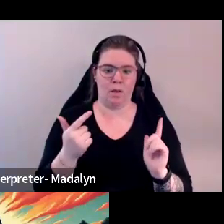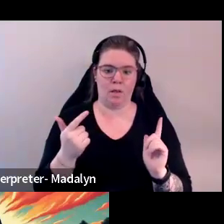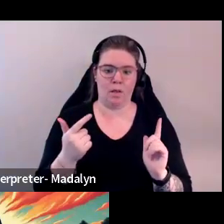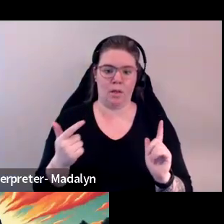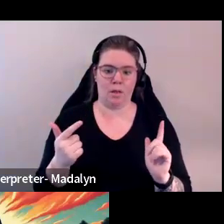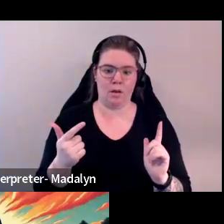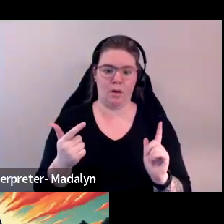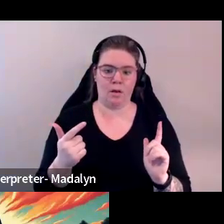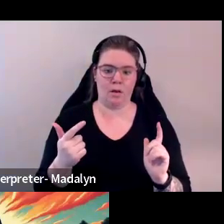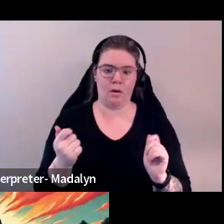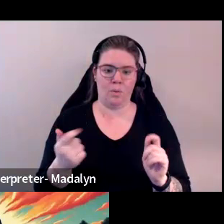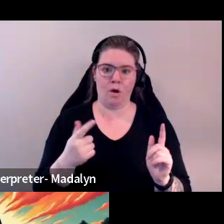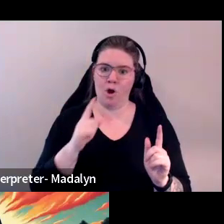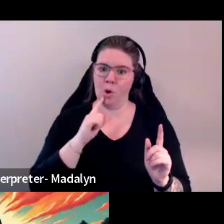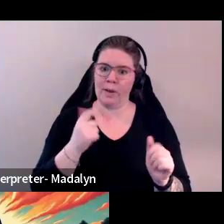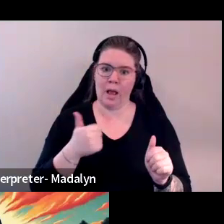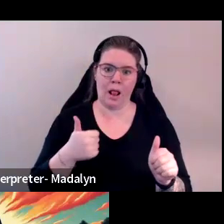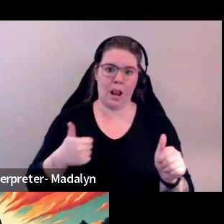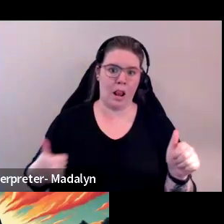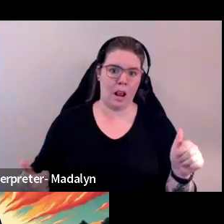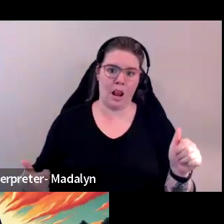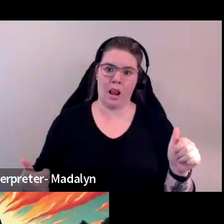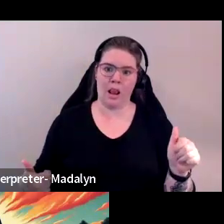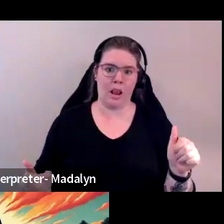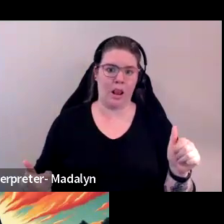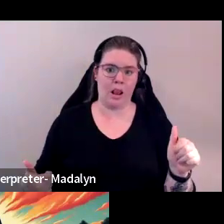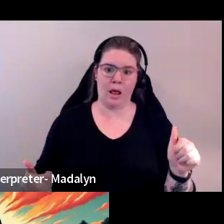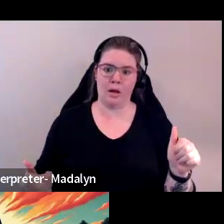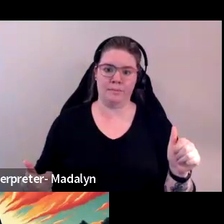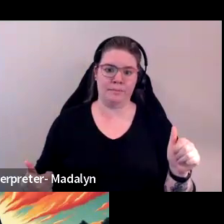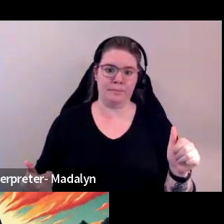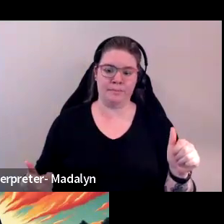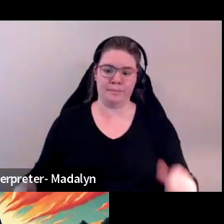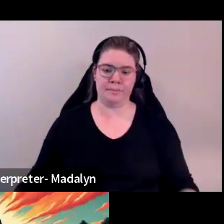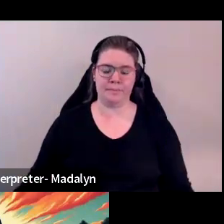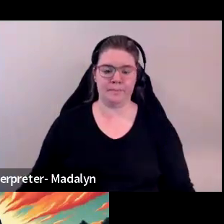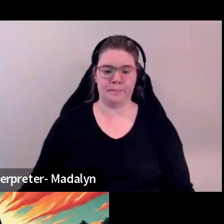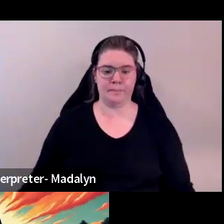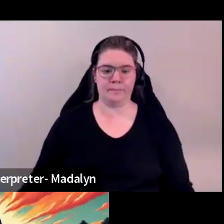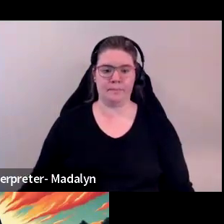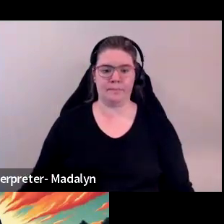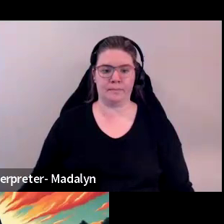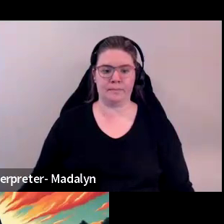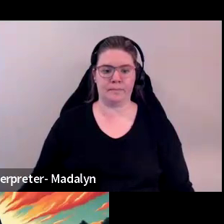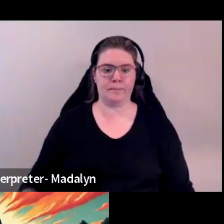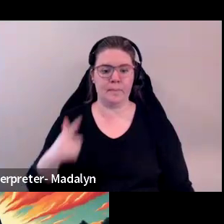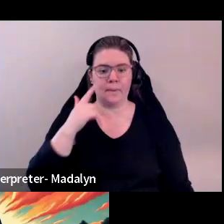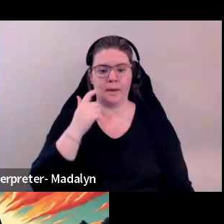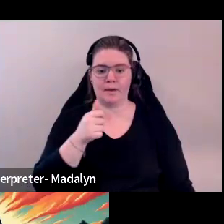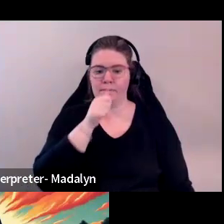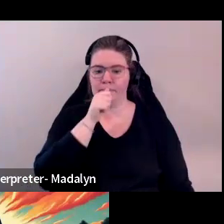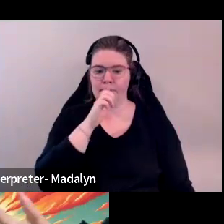Tom Olin: We're also far behind. You know this and it because private equity is is private.